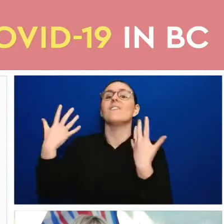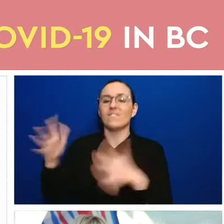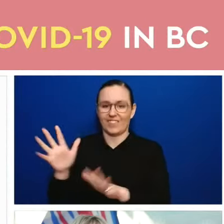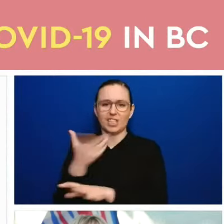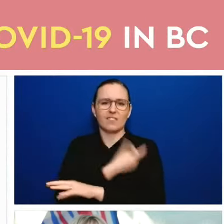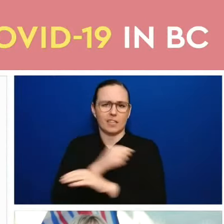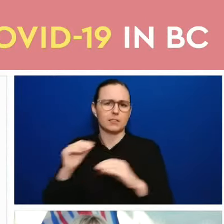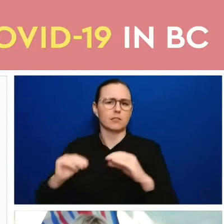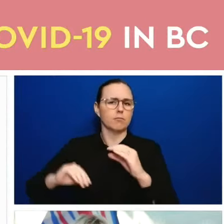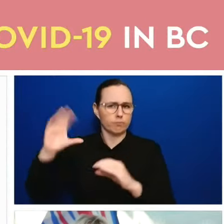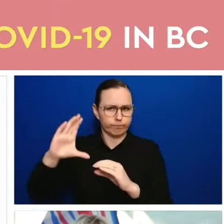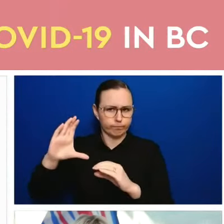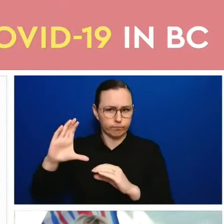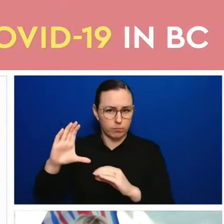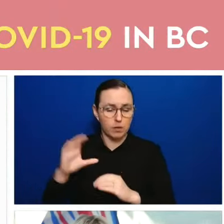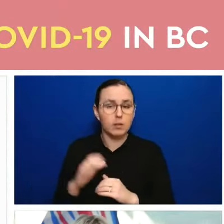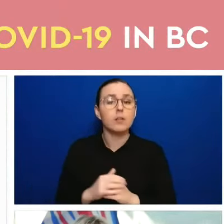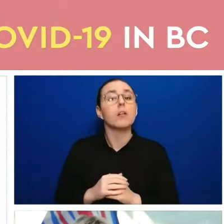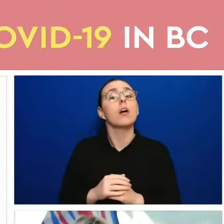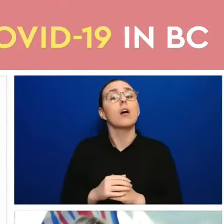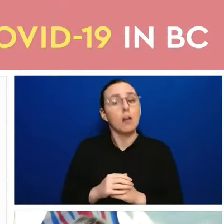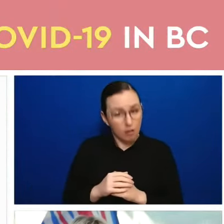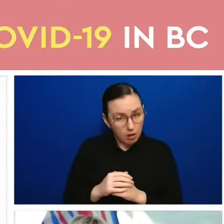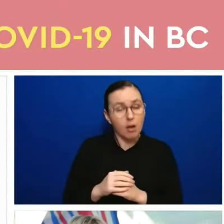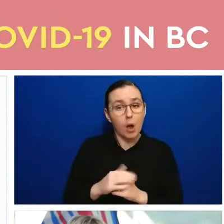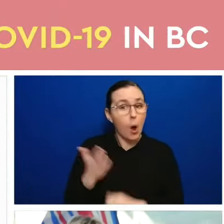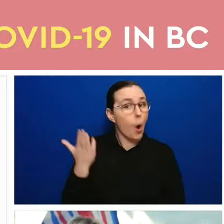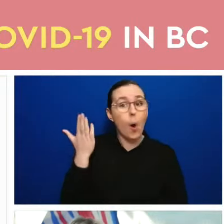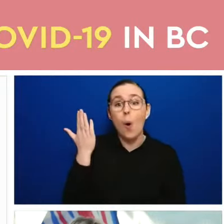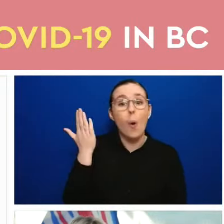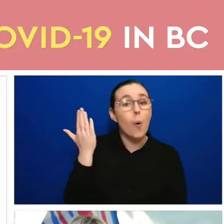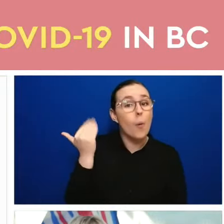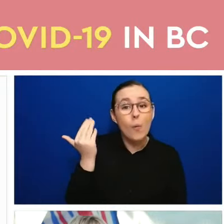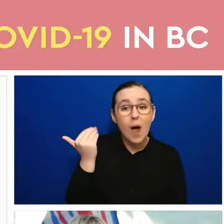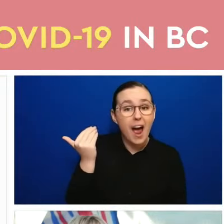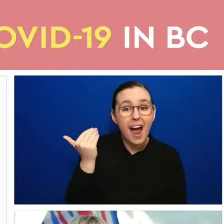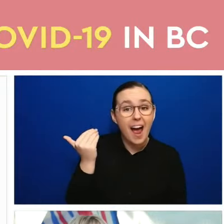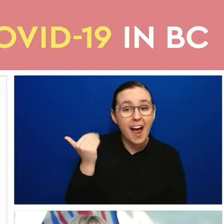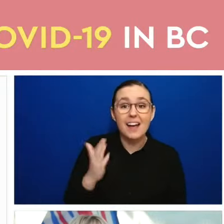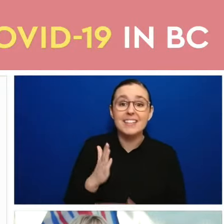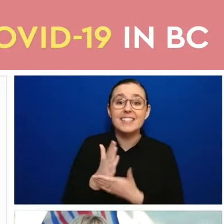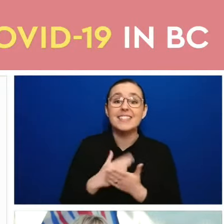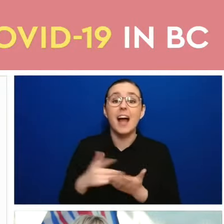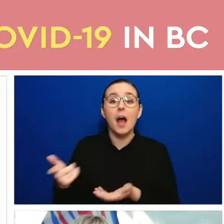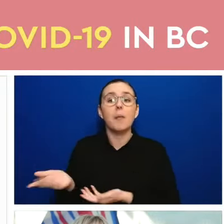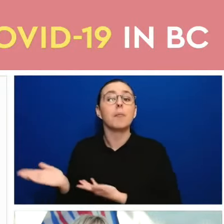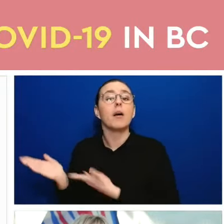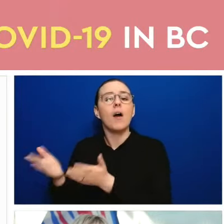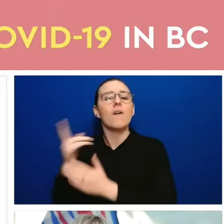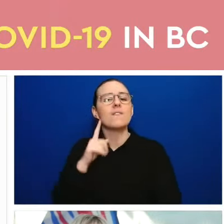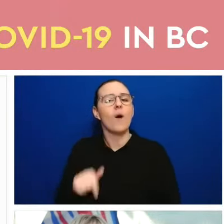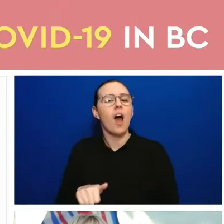unvaccinated are smaller proportion. And partly that's because some of the people, a good